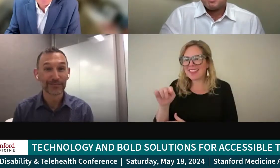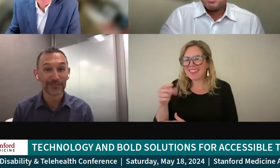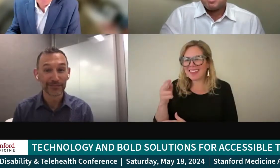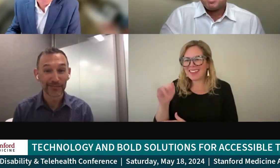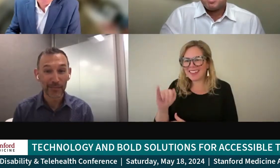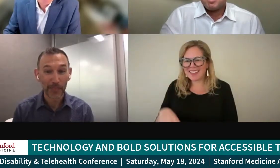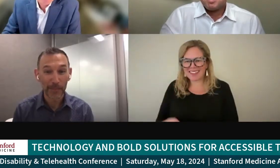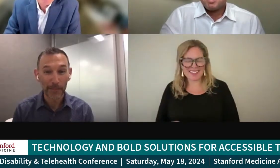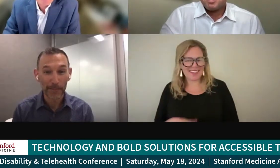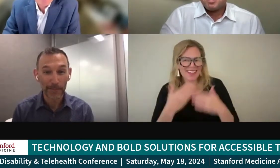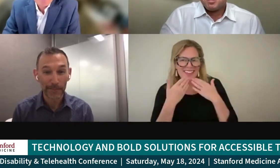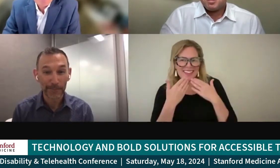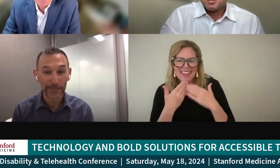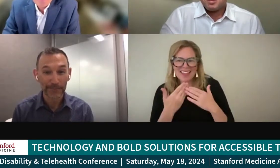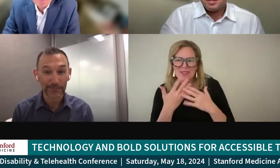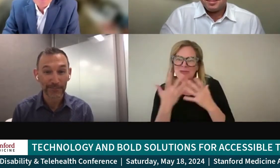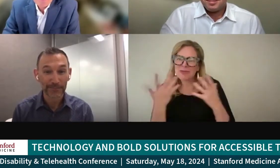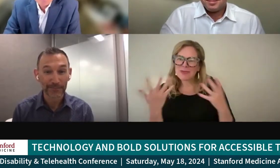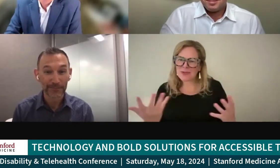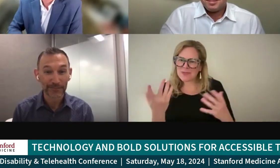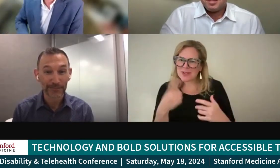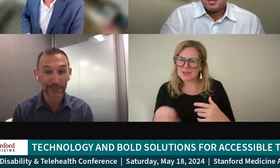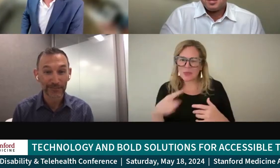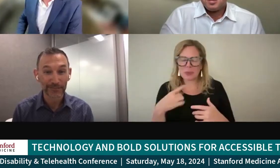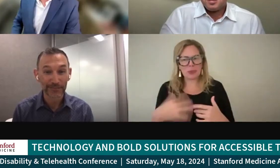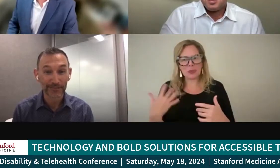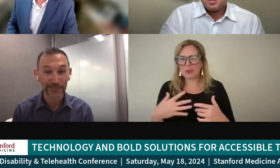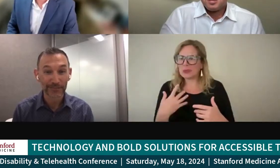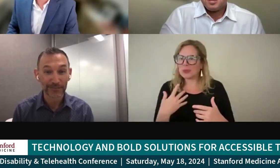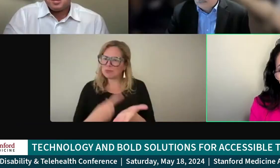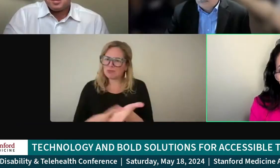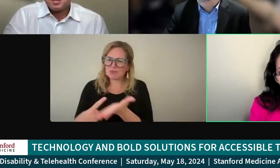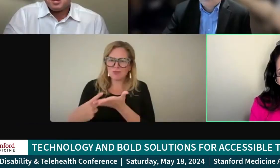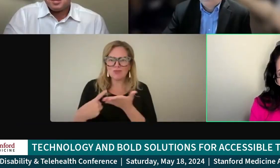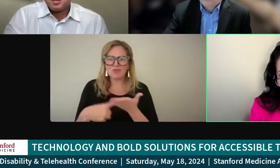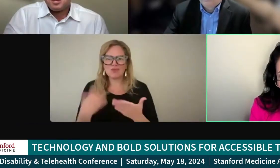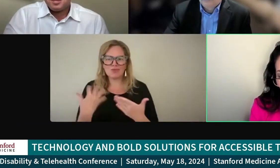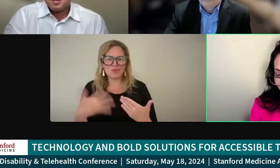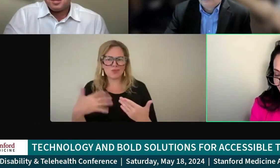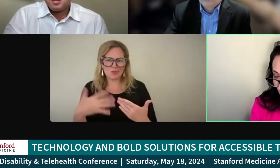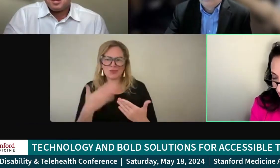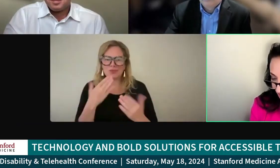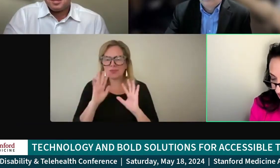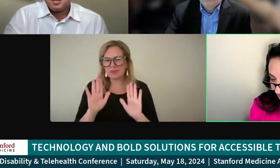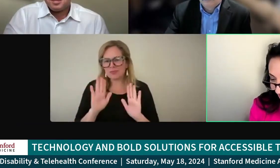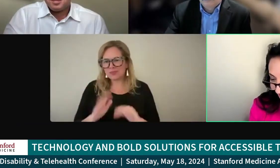gentlemen, for a riveting, riveting set of thoughts and I'm so struck by